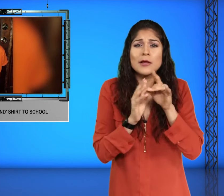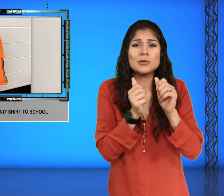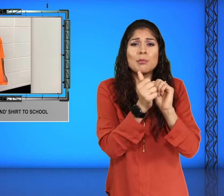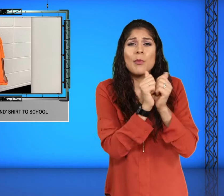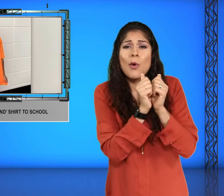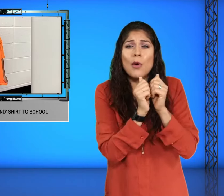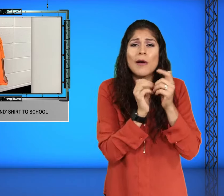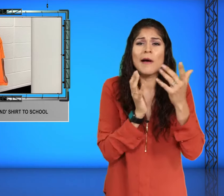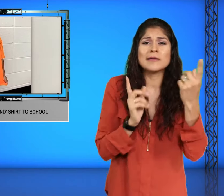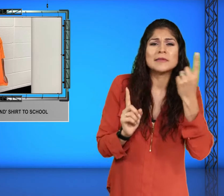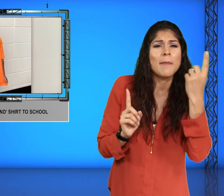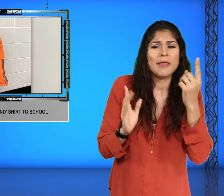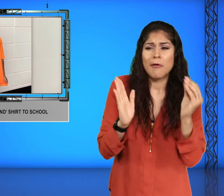the US illegally.